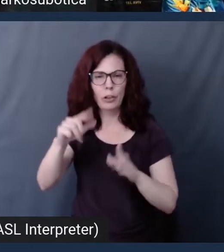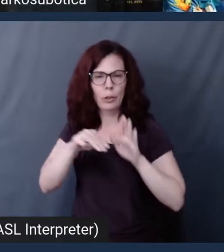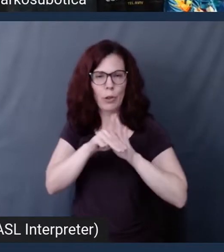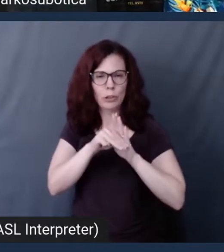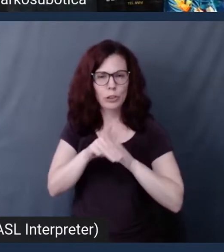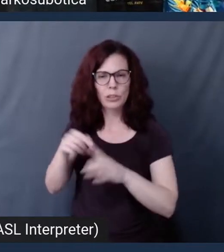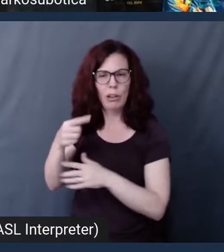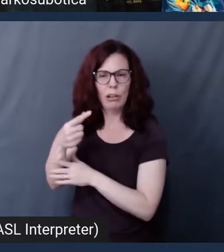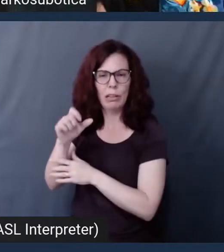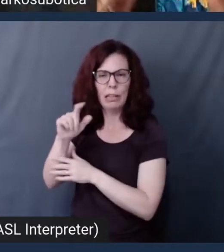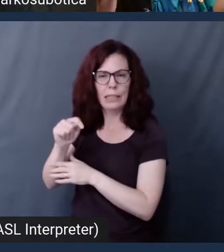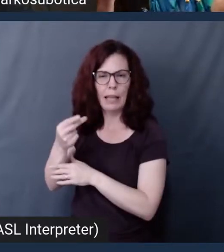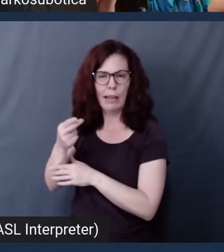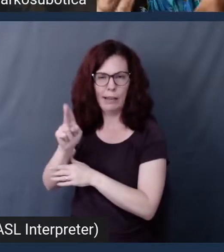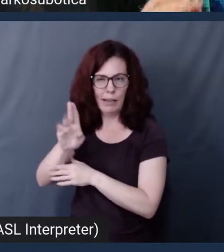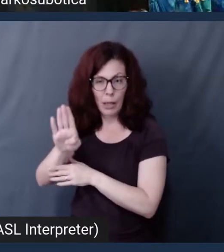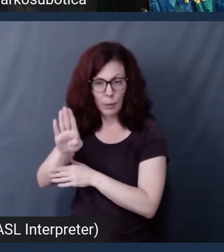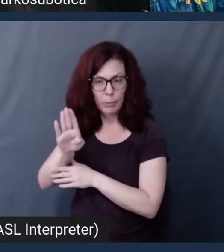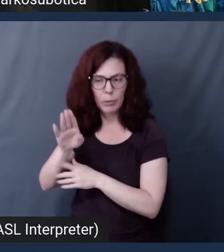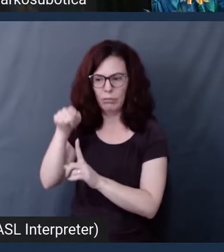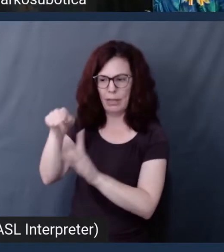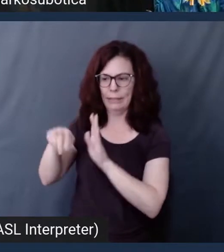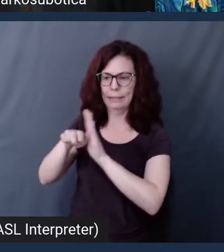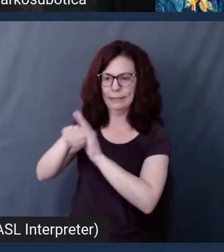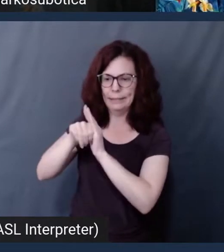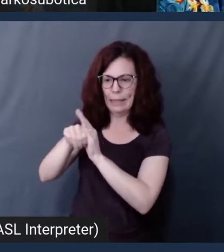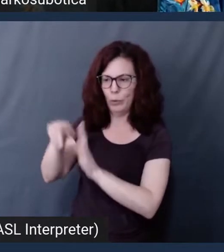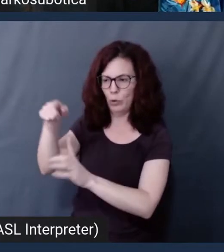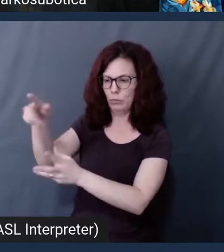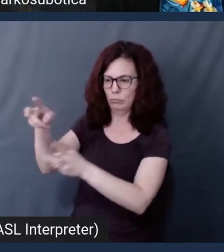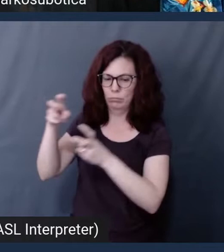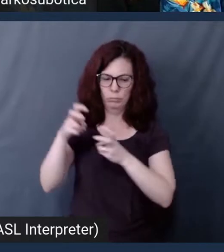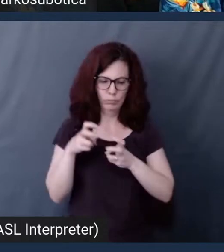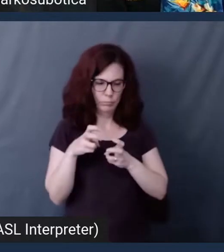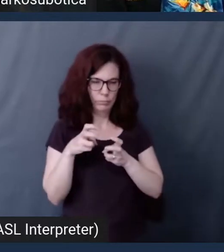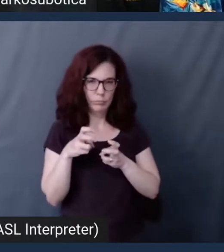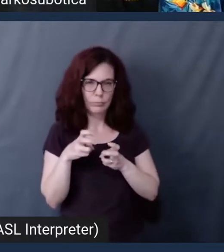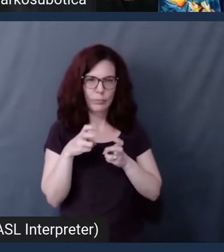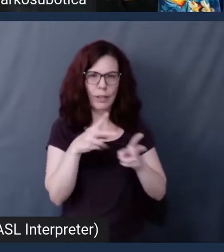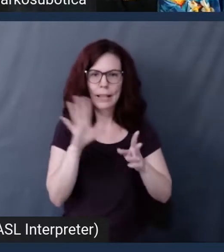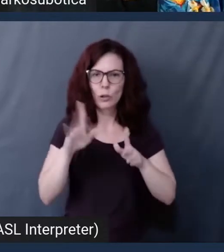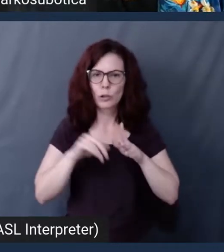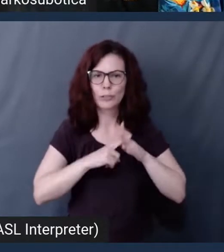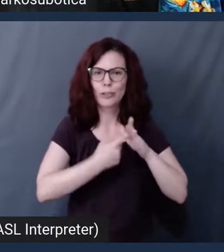So you can just take those sample models from AWS Panorama as a starting point and then go from there.